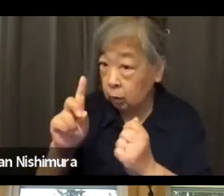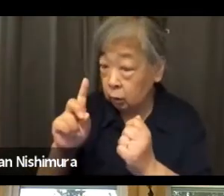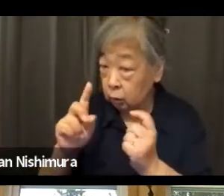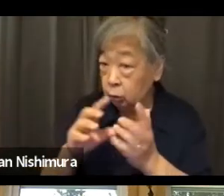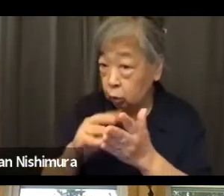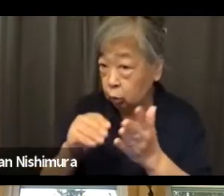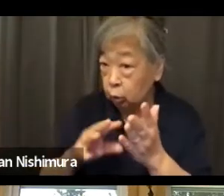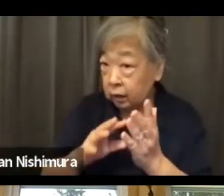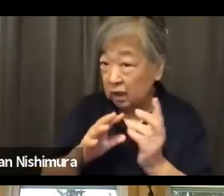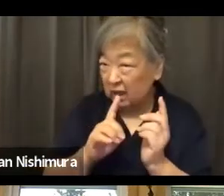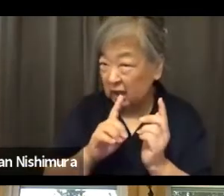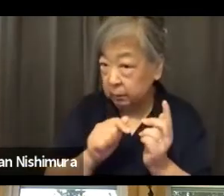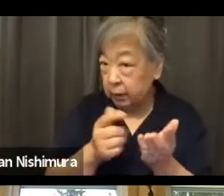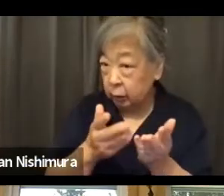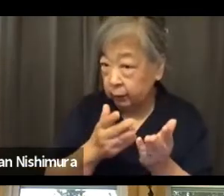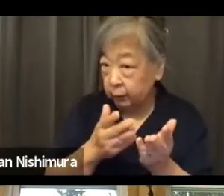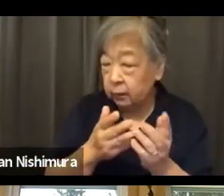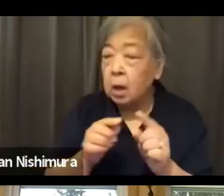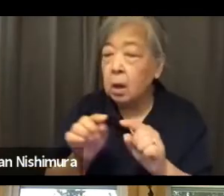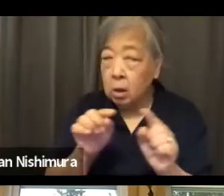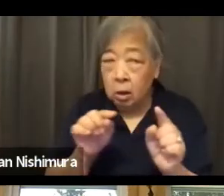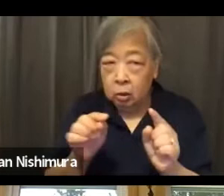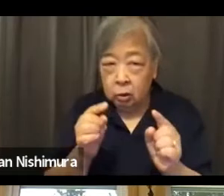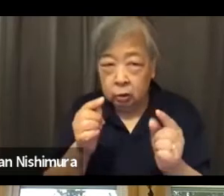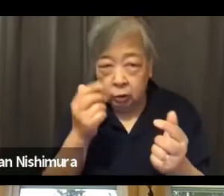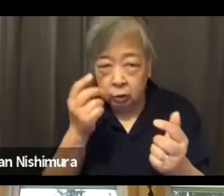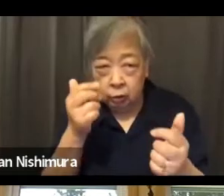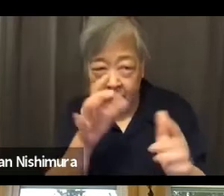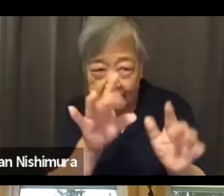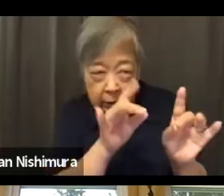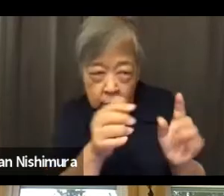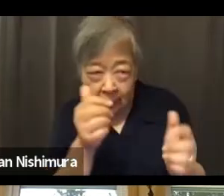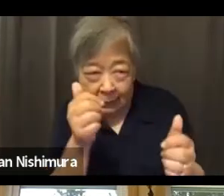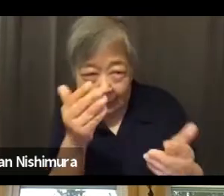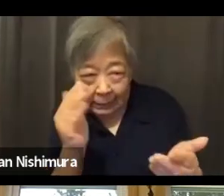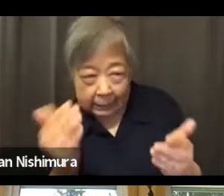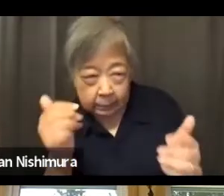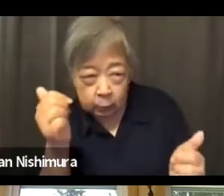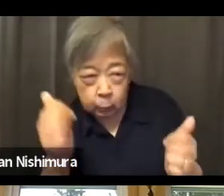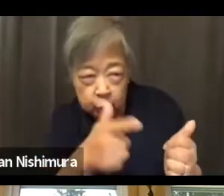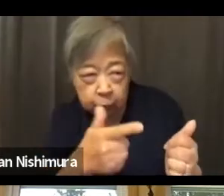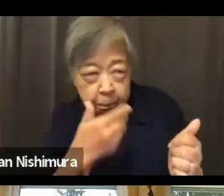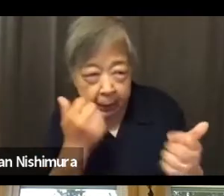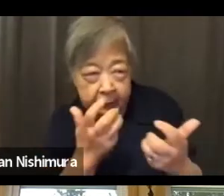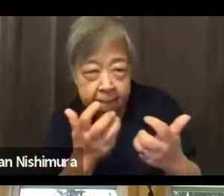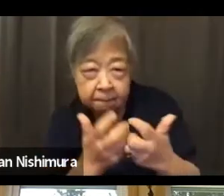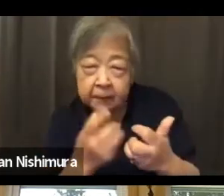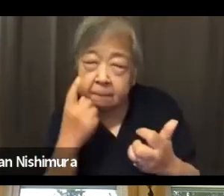from those options to see what seems like the best fit for the student.